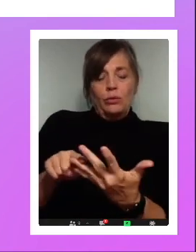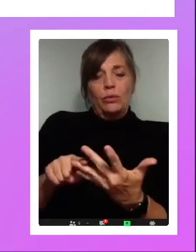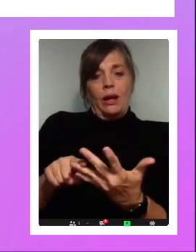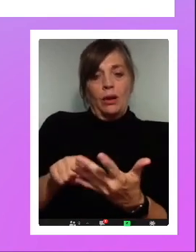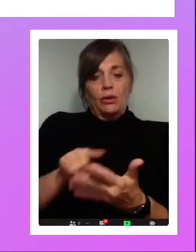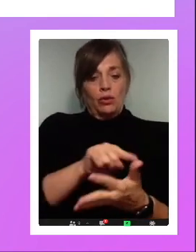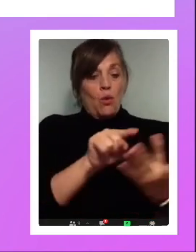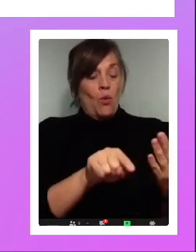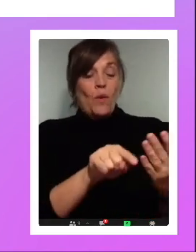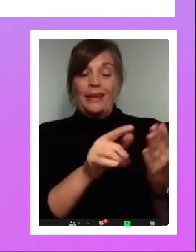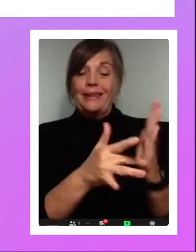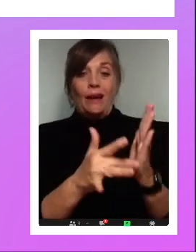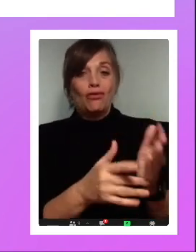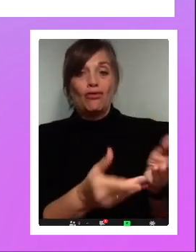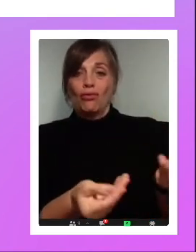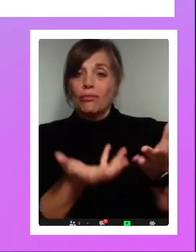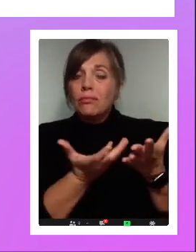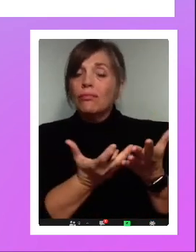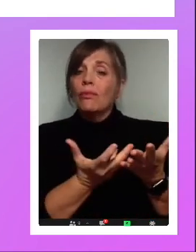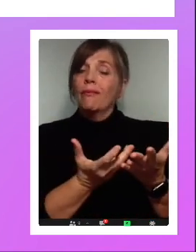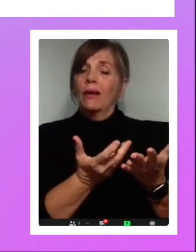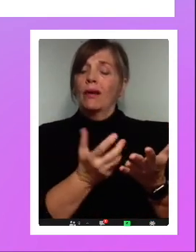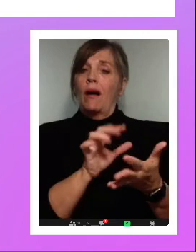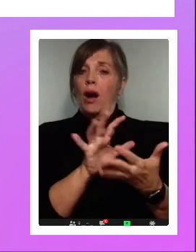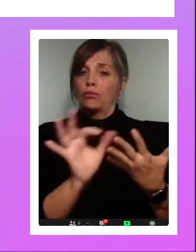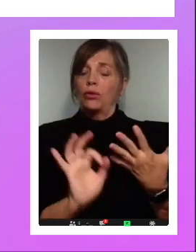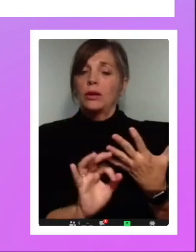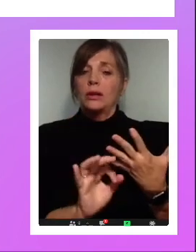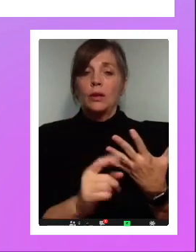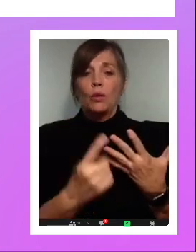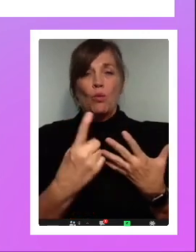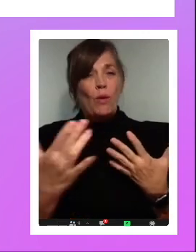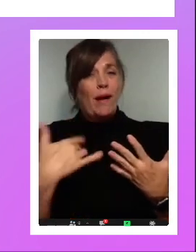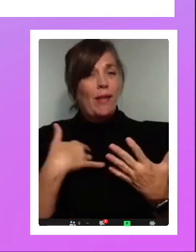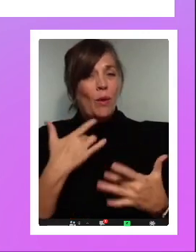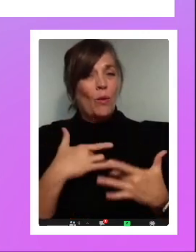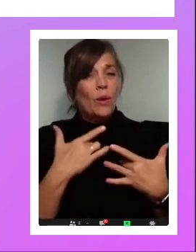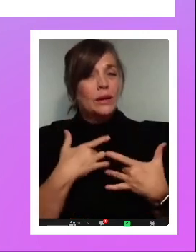is an adjacent notion that's called edge computing.